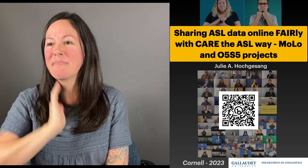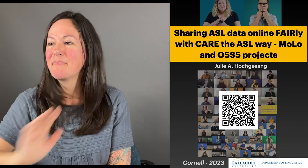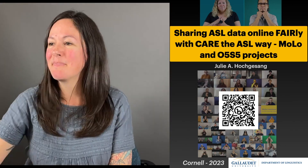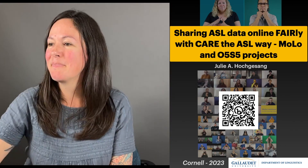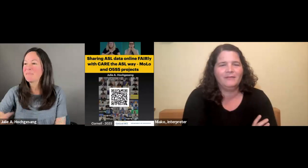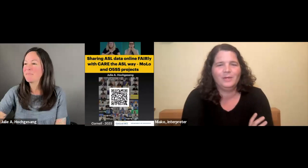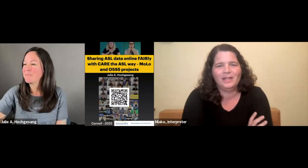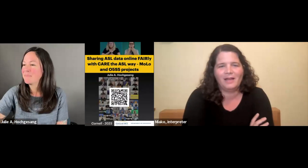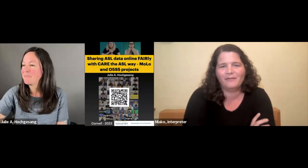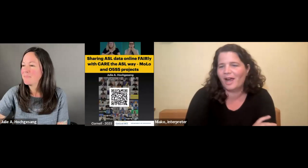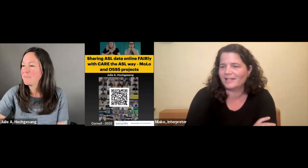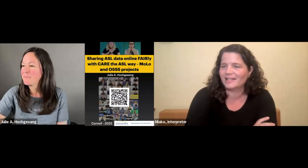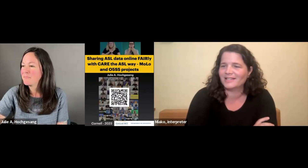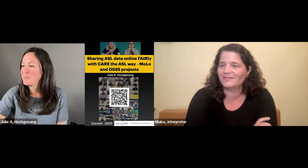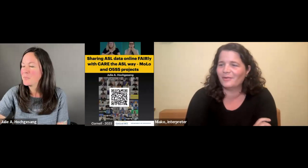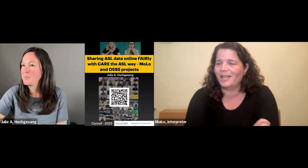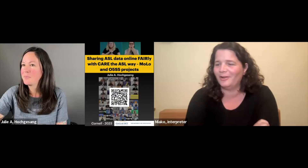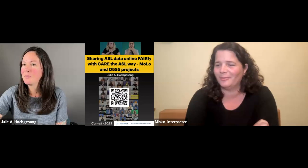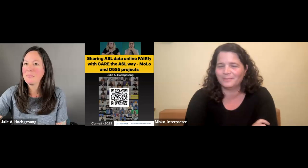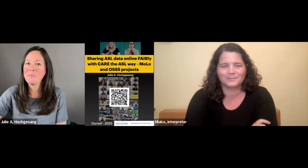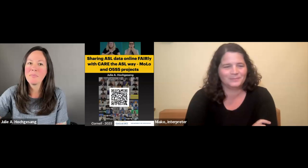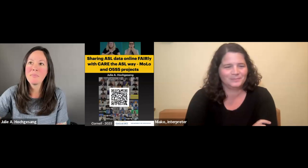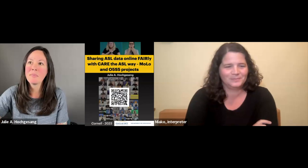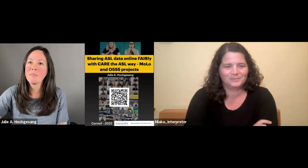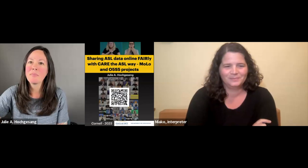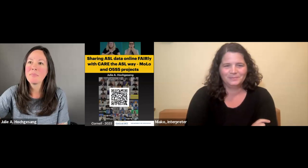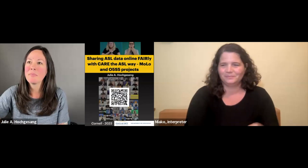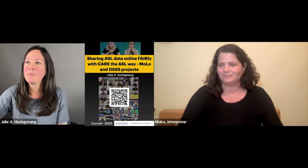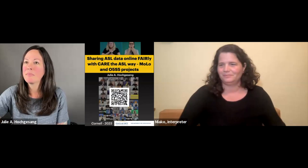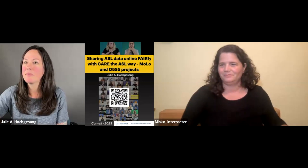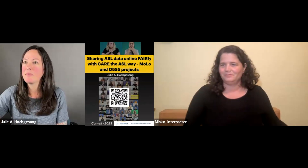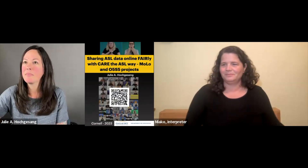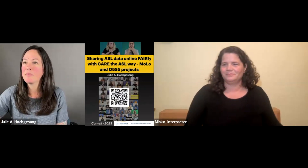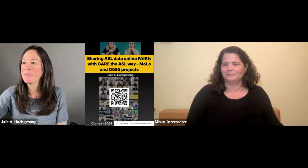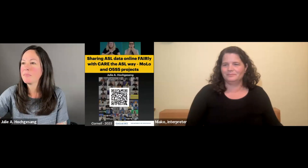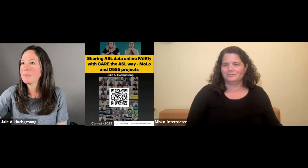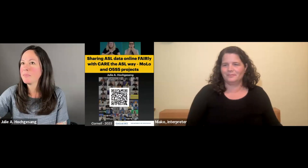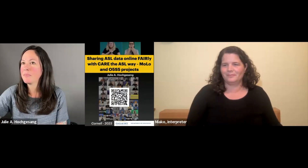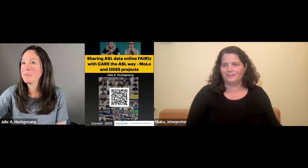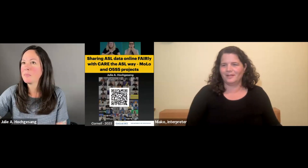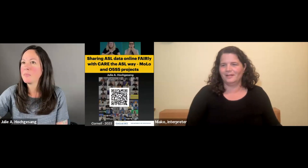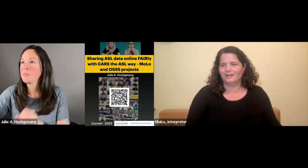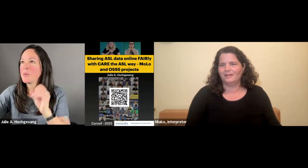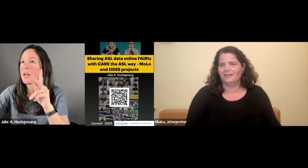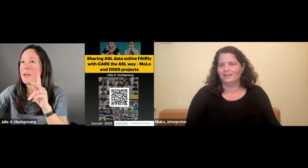bit.ly if you need that for Access for bit.ly if you need that for Access for here is where we need to start fixing tiers here is where we need to start fixing tiers